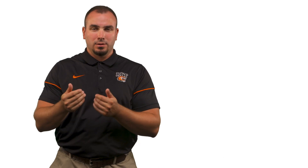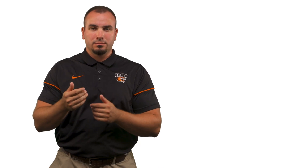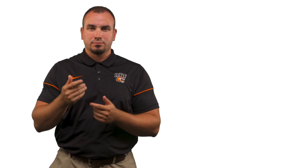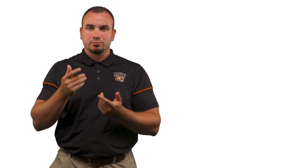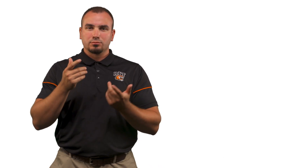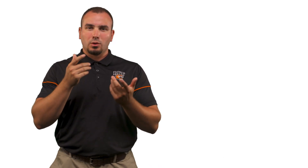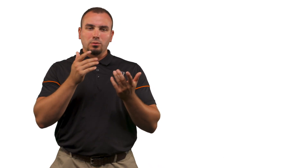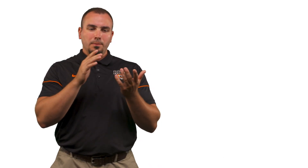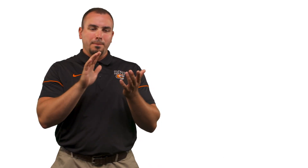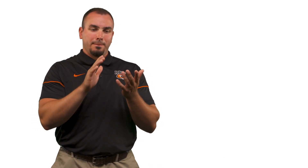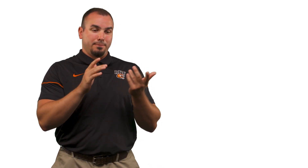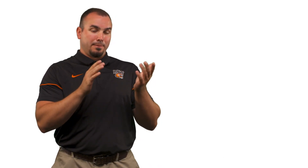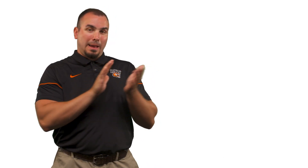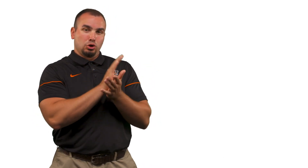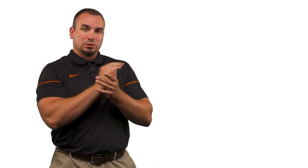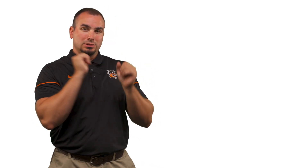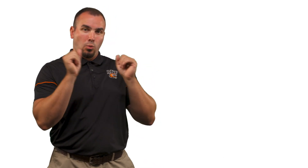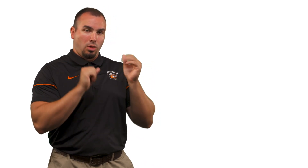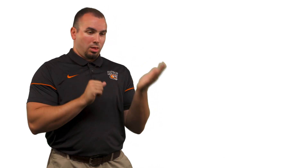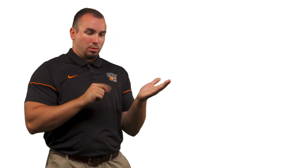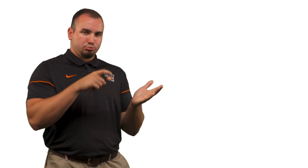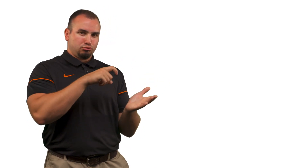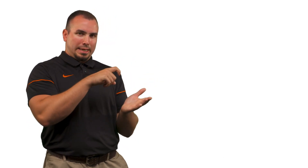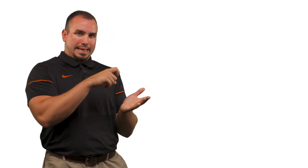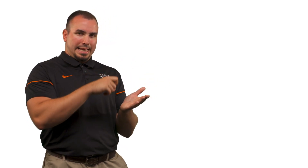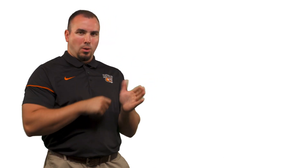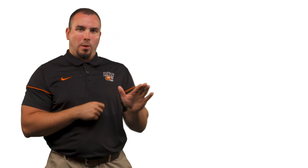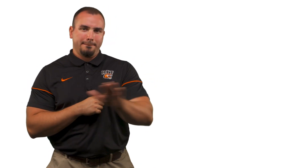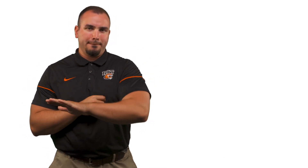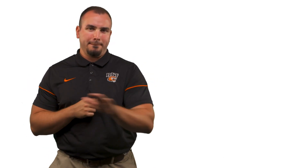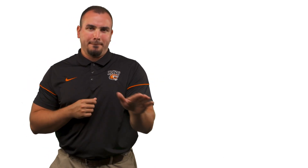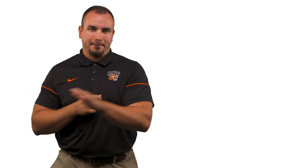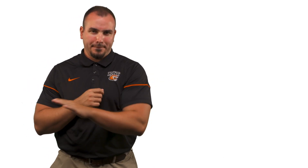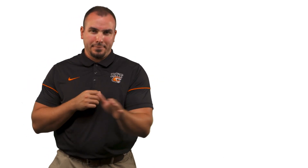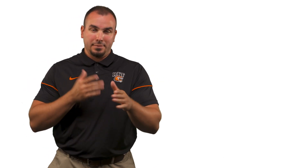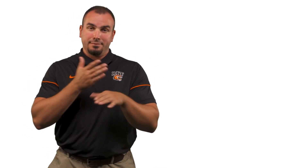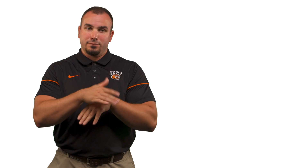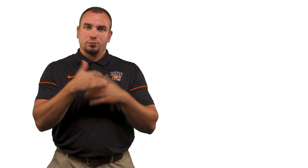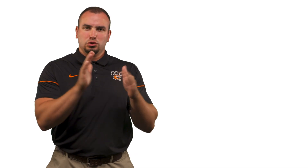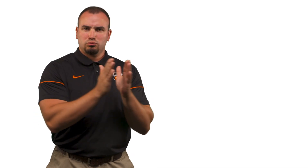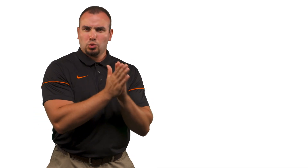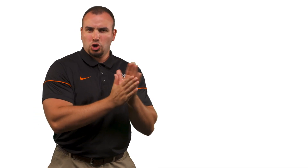spray on a paper towel and wipe.